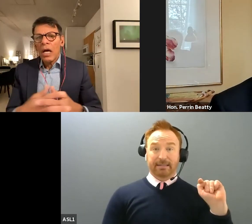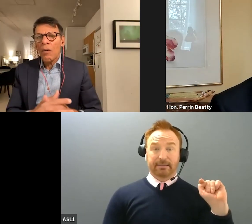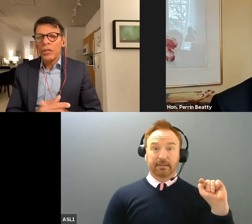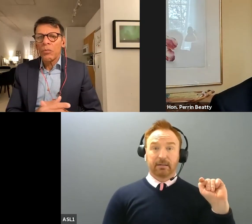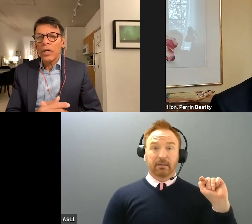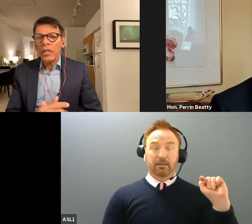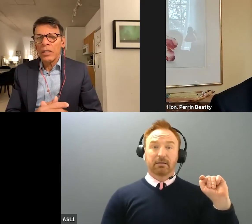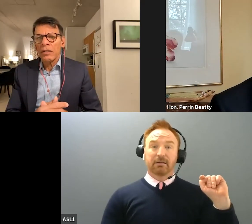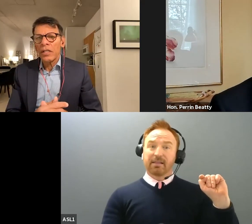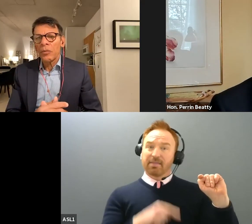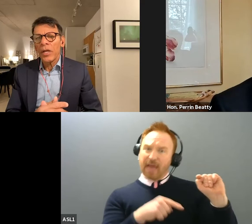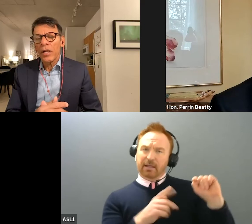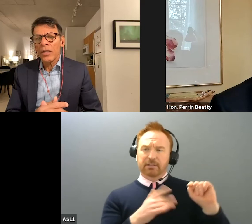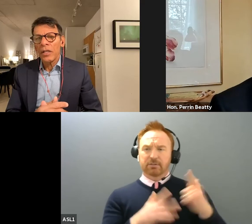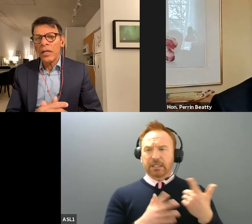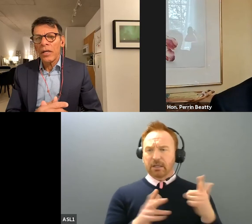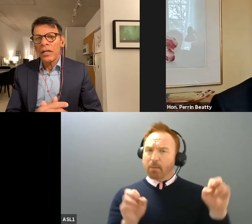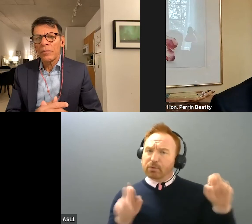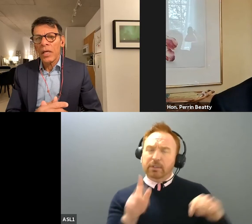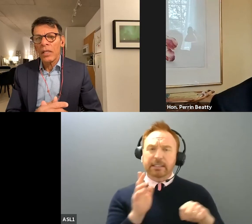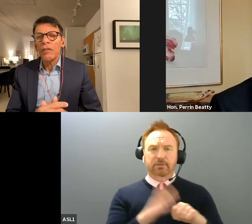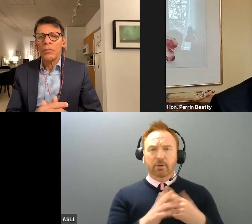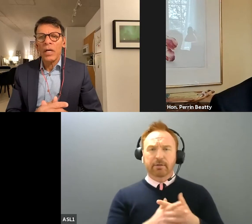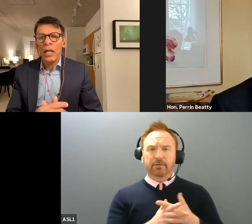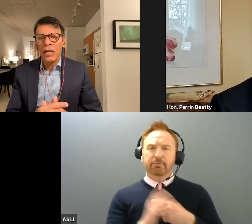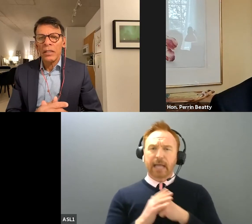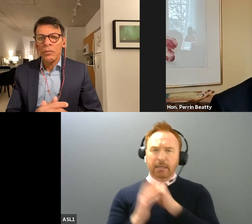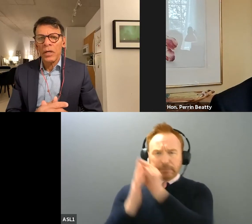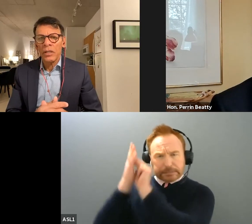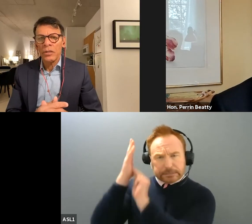how does it work? Are there things that we can actually take from that act in regard to the